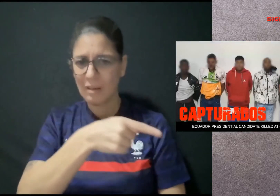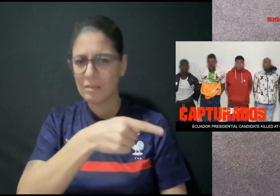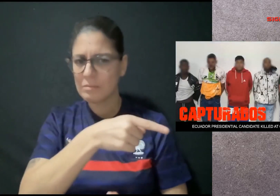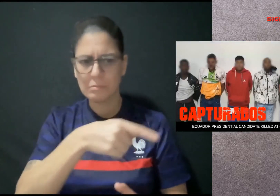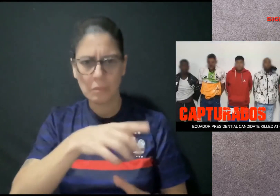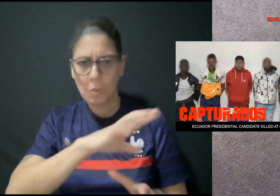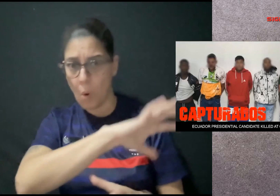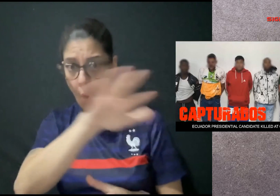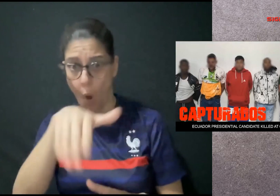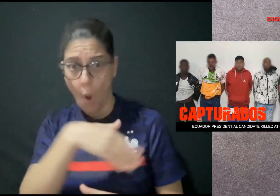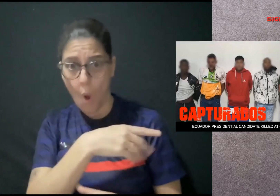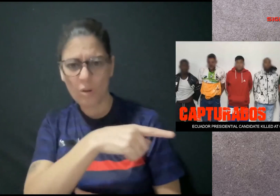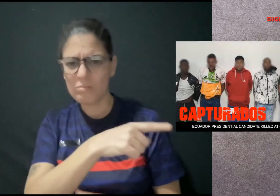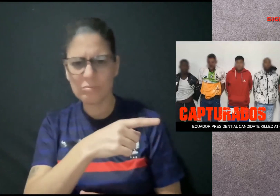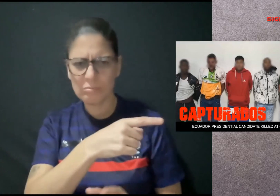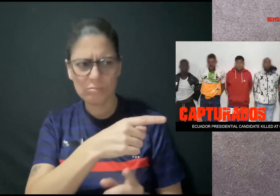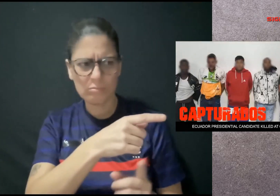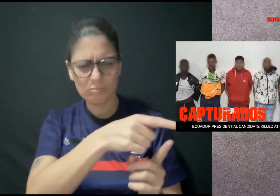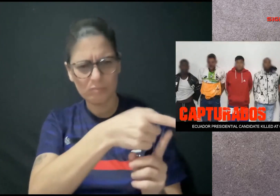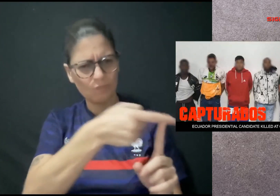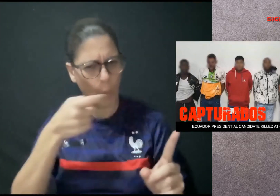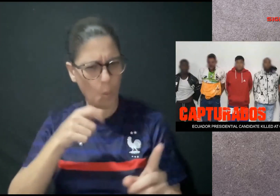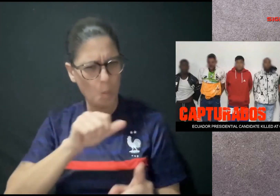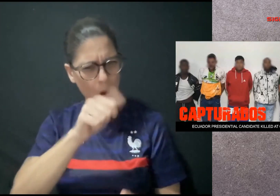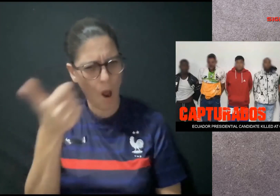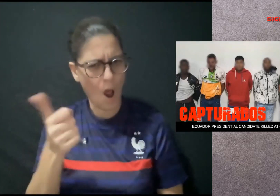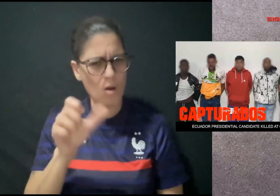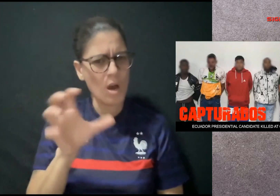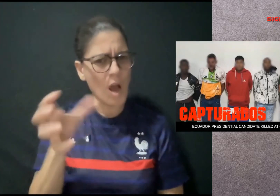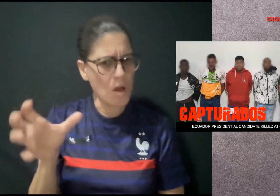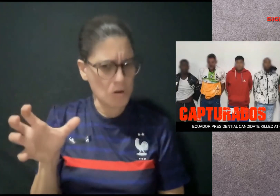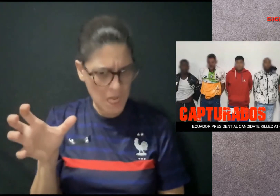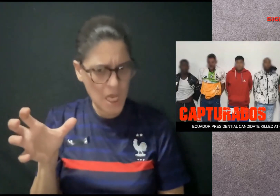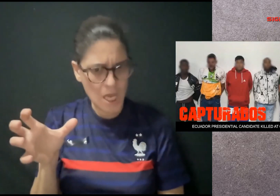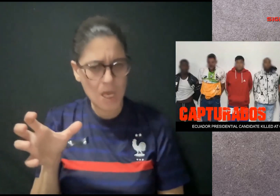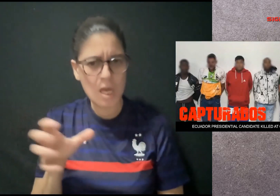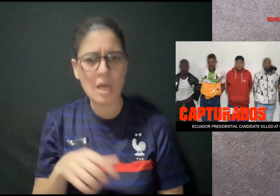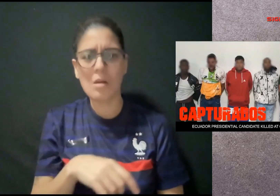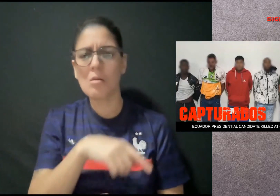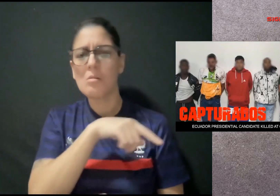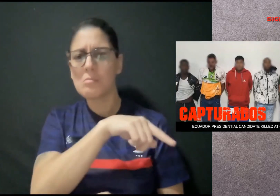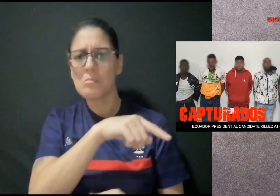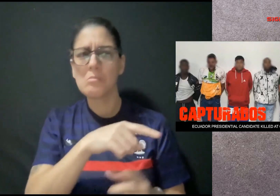and the six men arrested in connection with the assassination are all foreign nationals